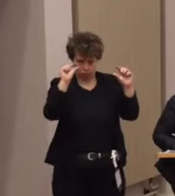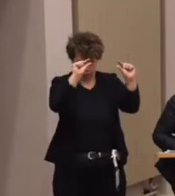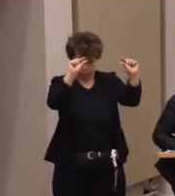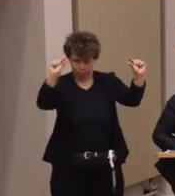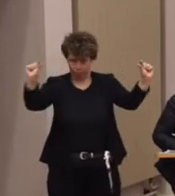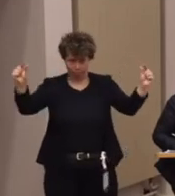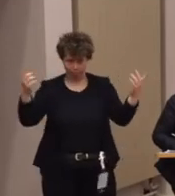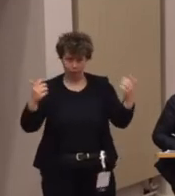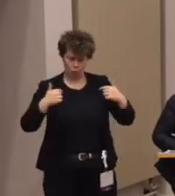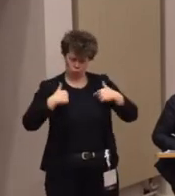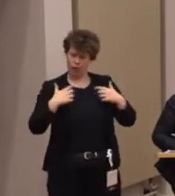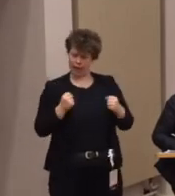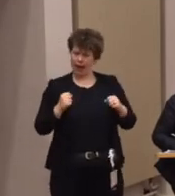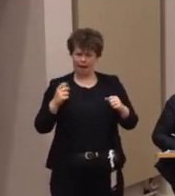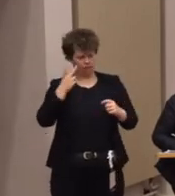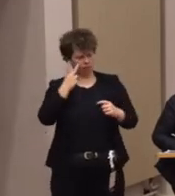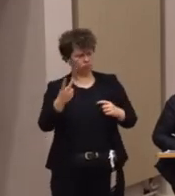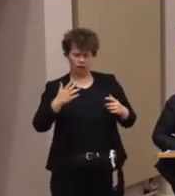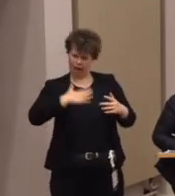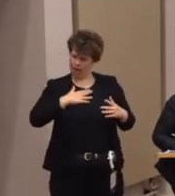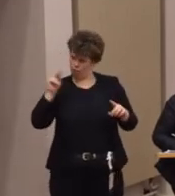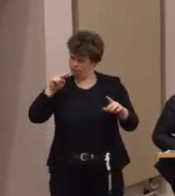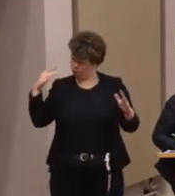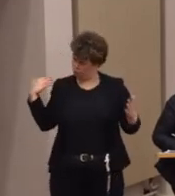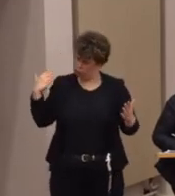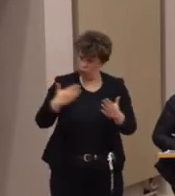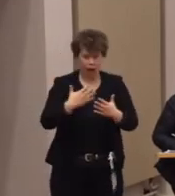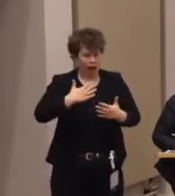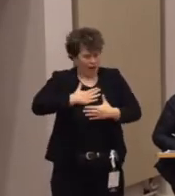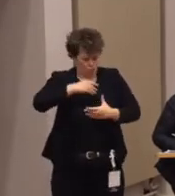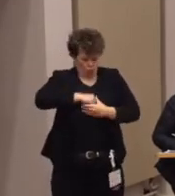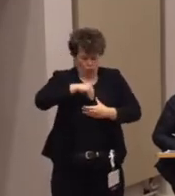view and western it comes to indigenous identities, these are very much crucial when it comes